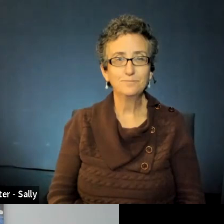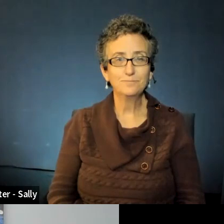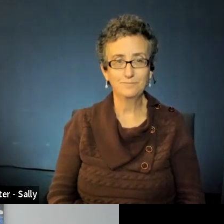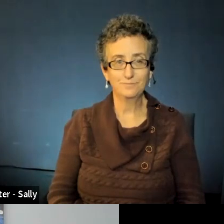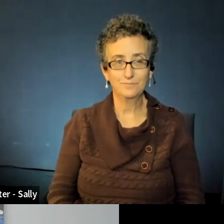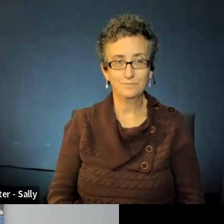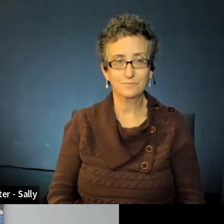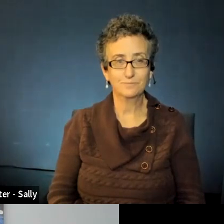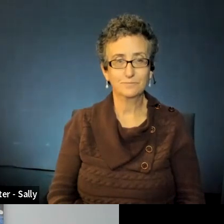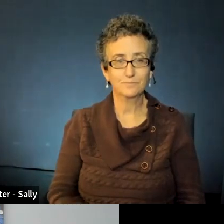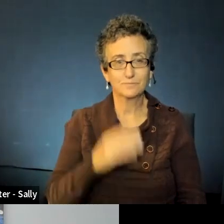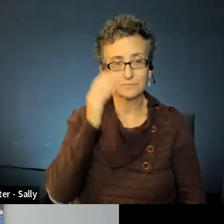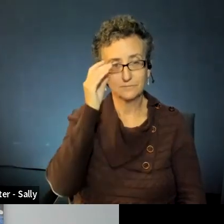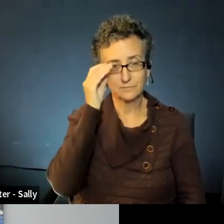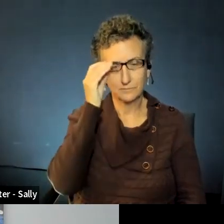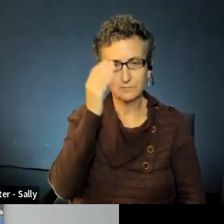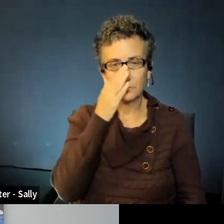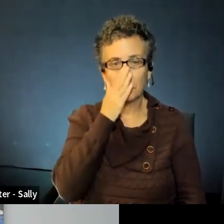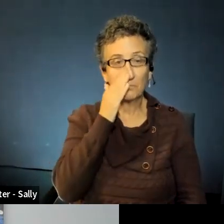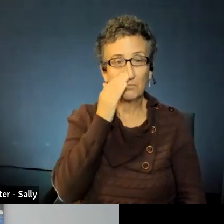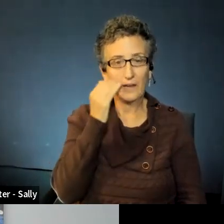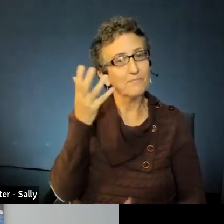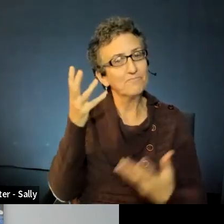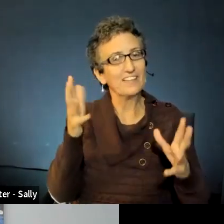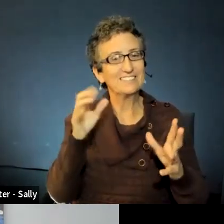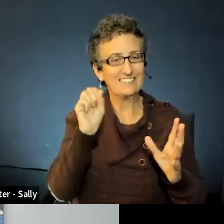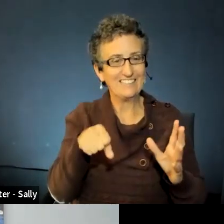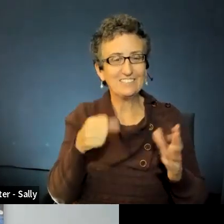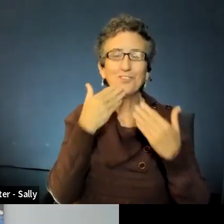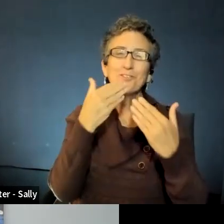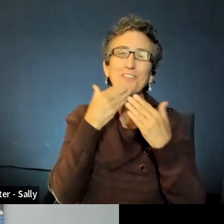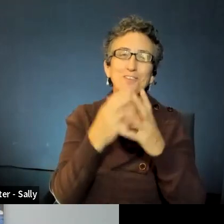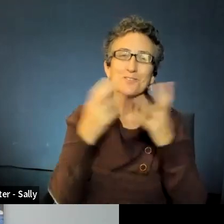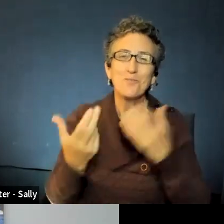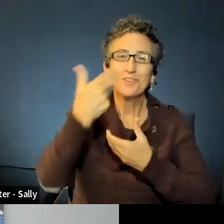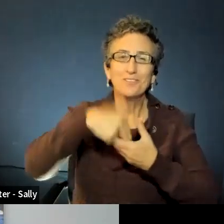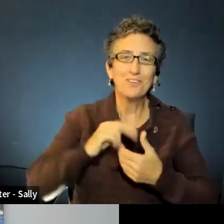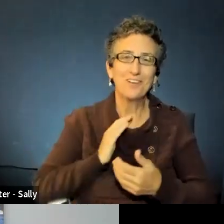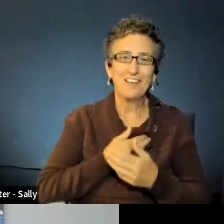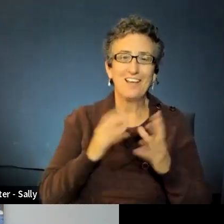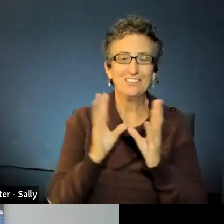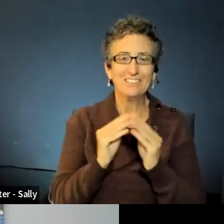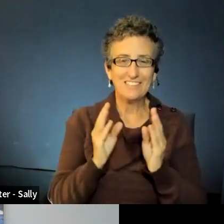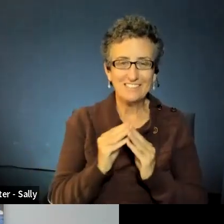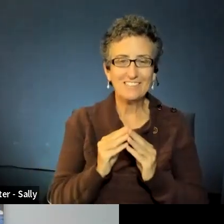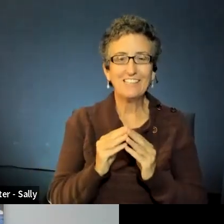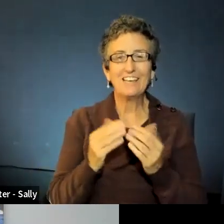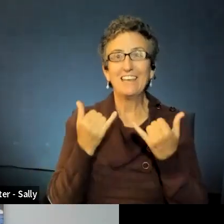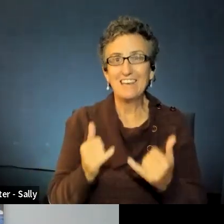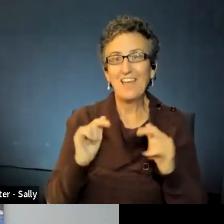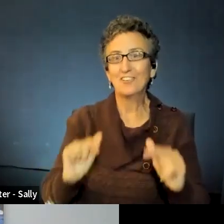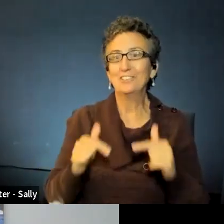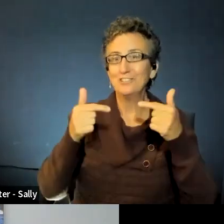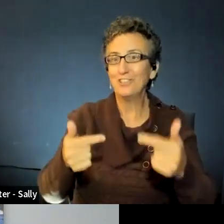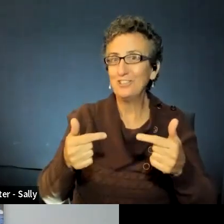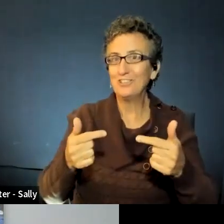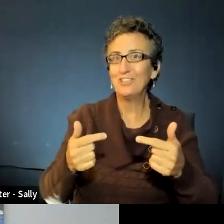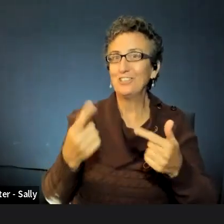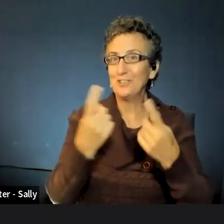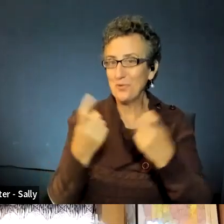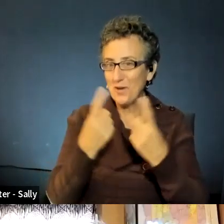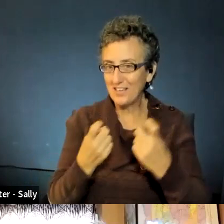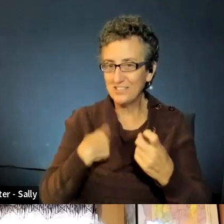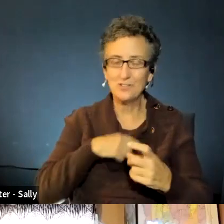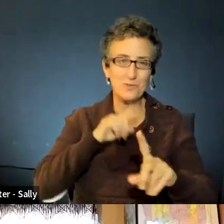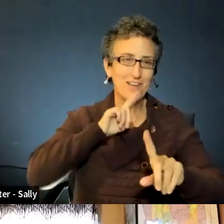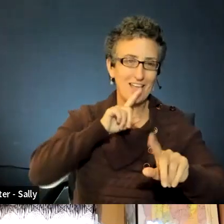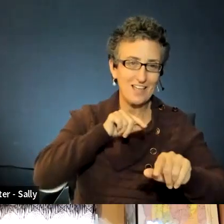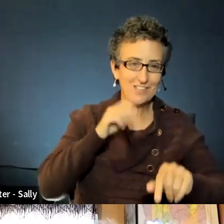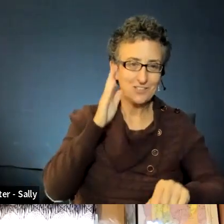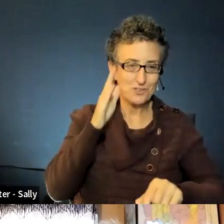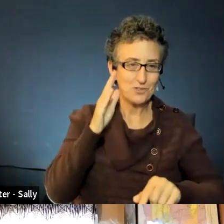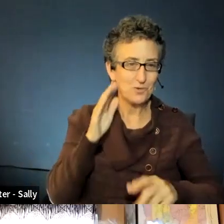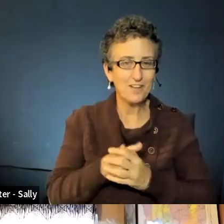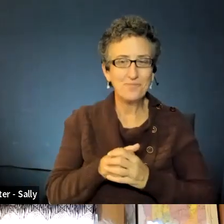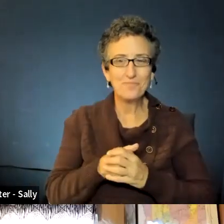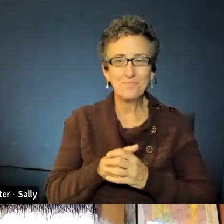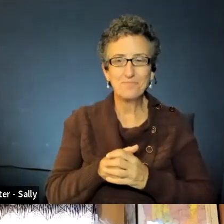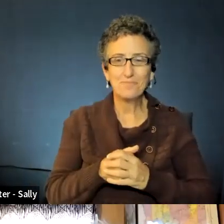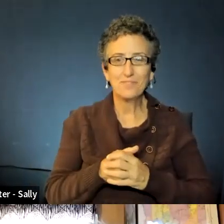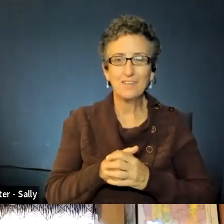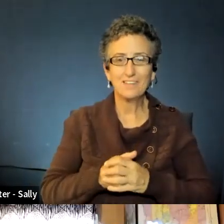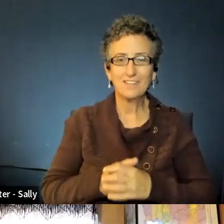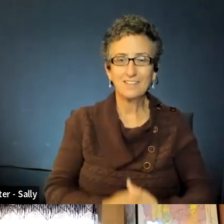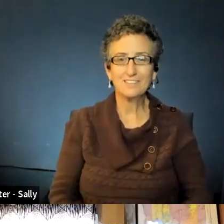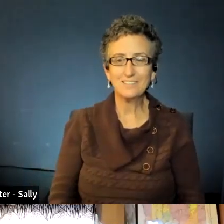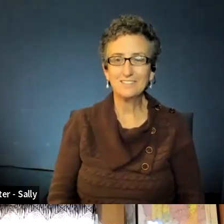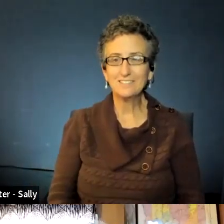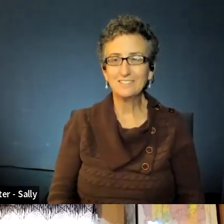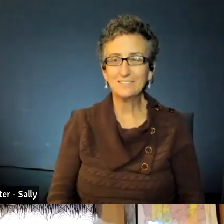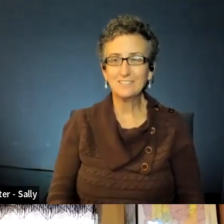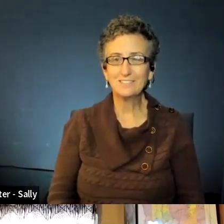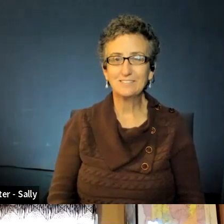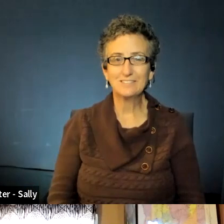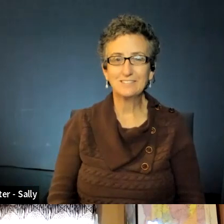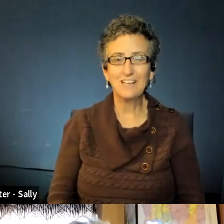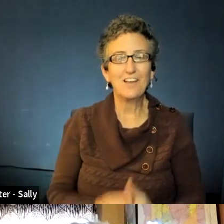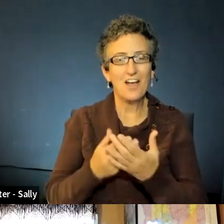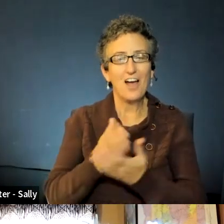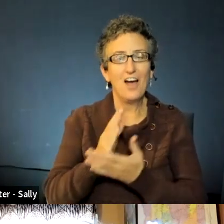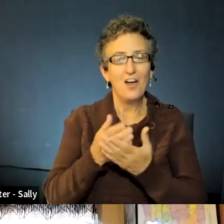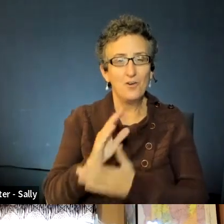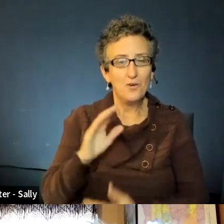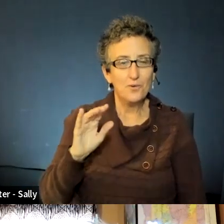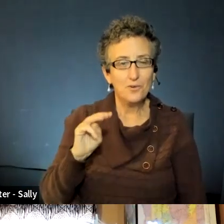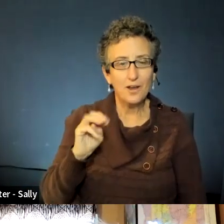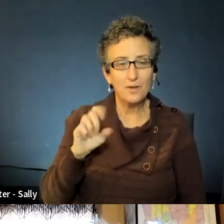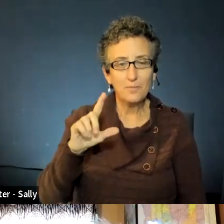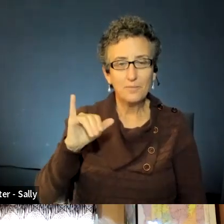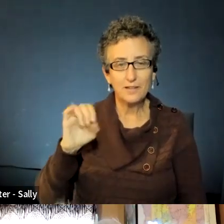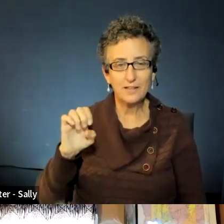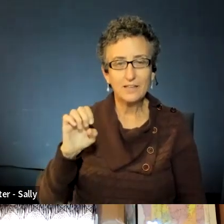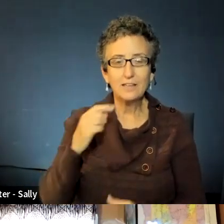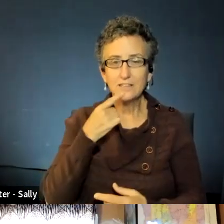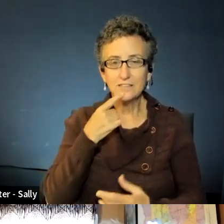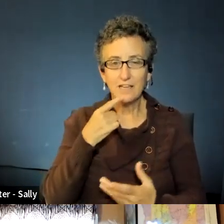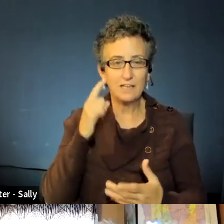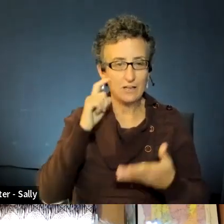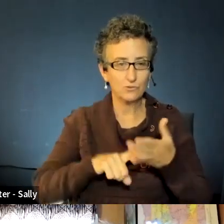That is what we are hoping things look like moving forward. Next slide.